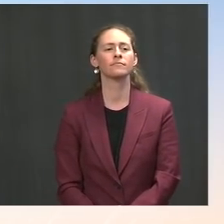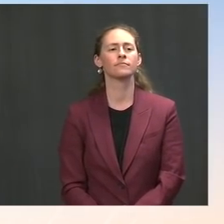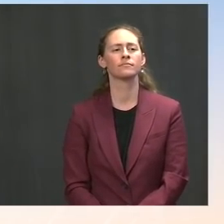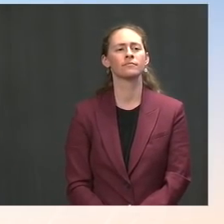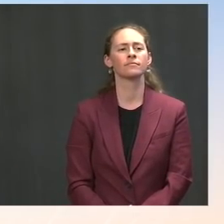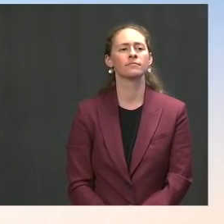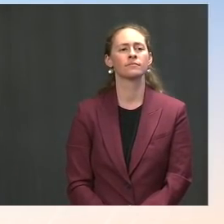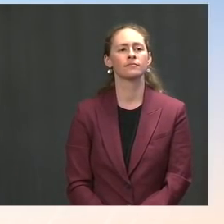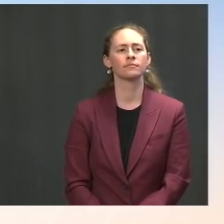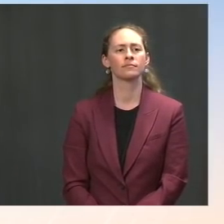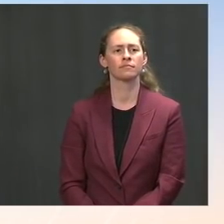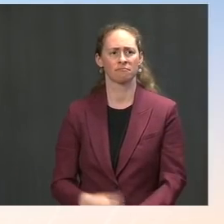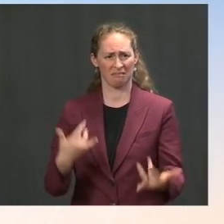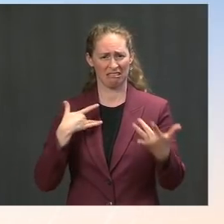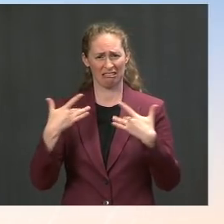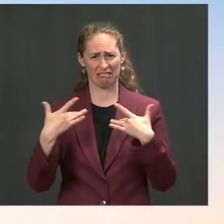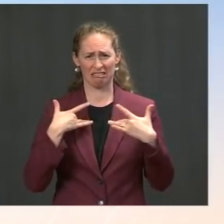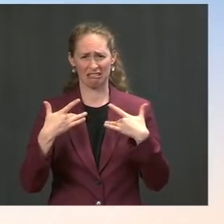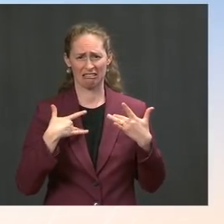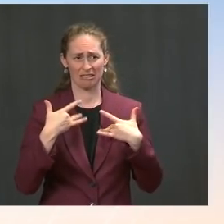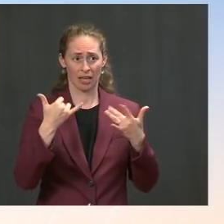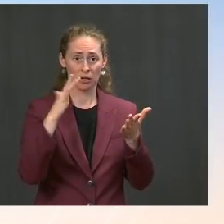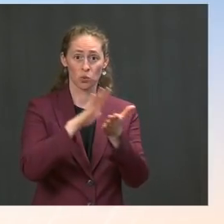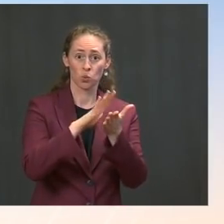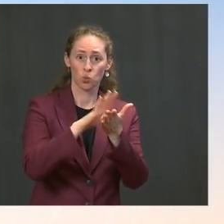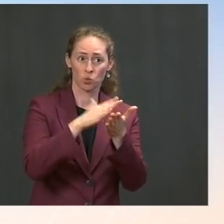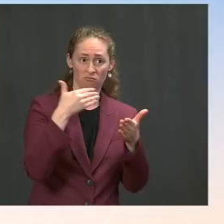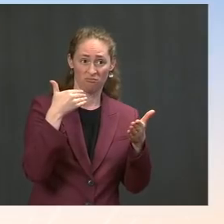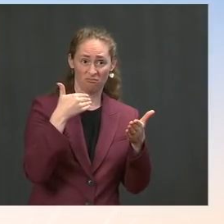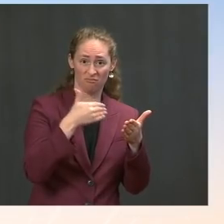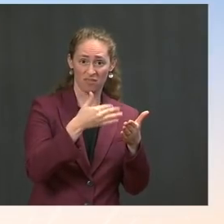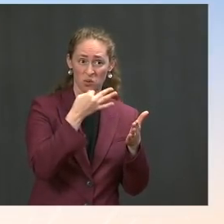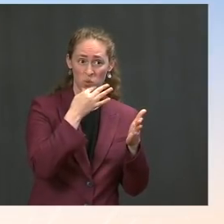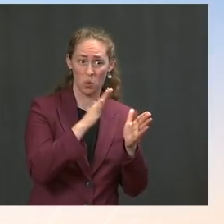What's the White House doing to sort of make sure that we're not --